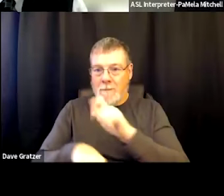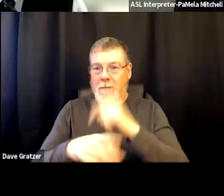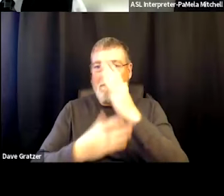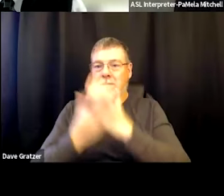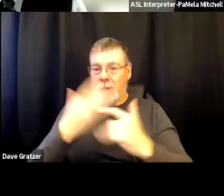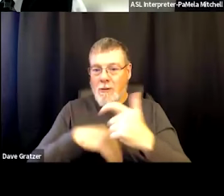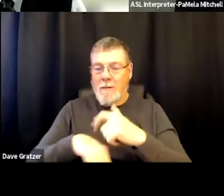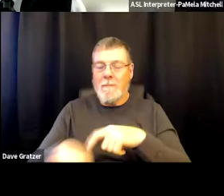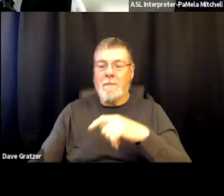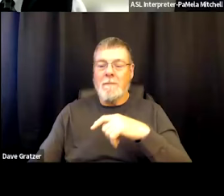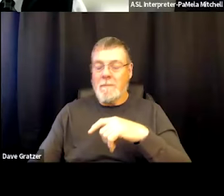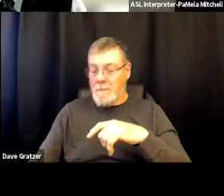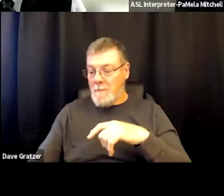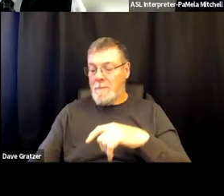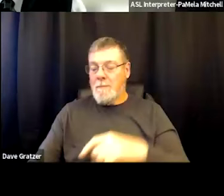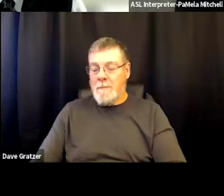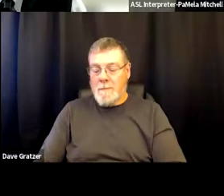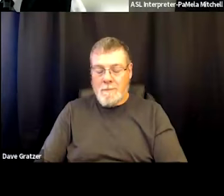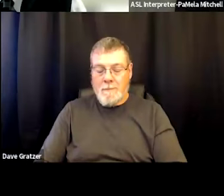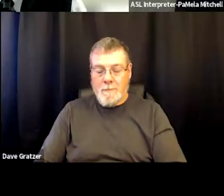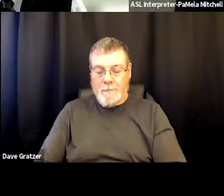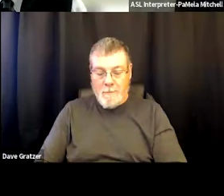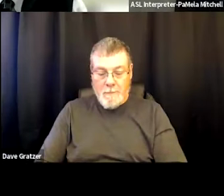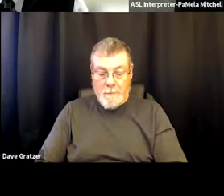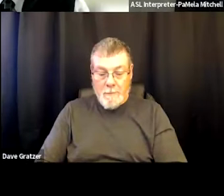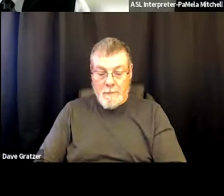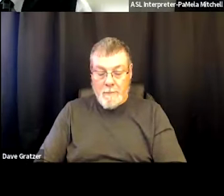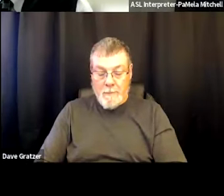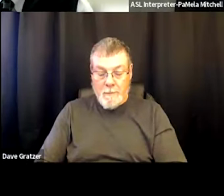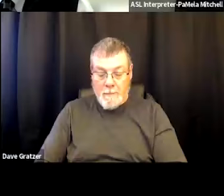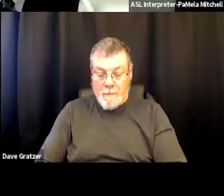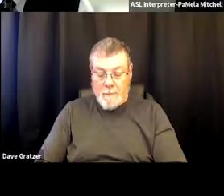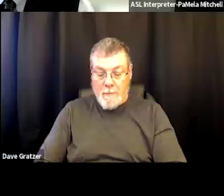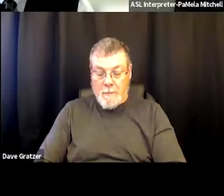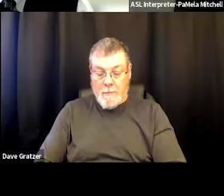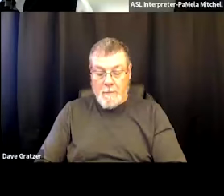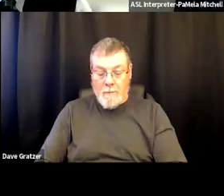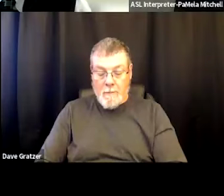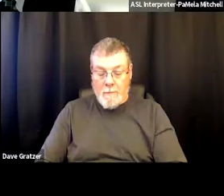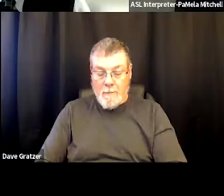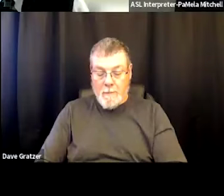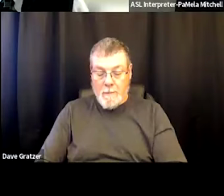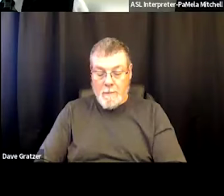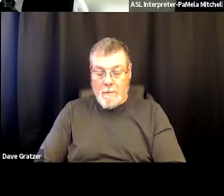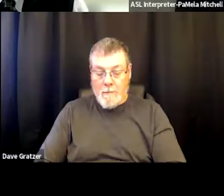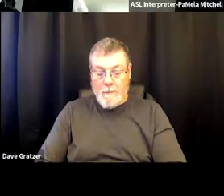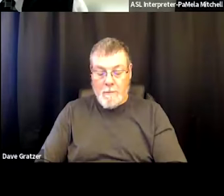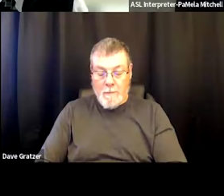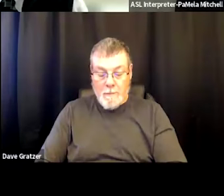but also obviously for behavioral healthcare services. We know that comprehensive assessment in justice settings,